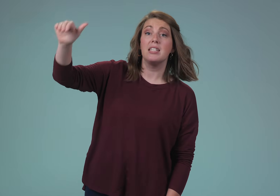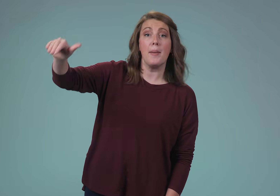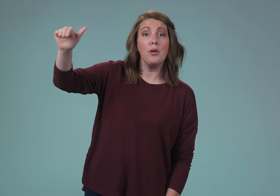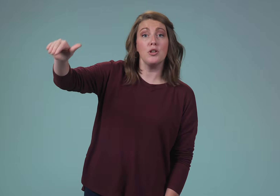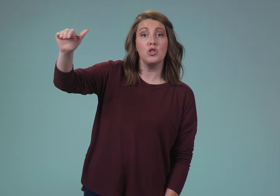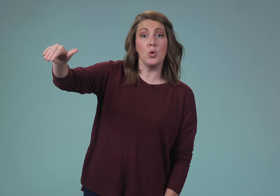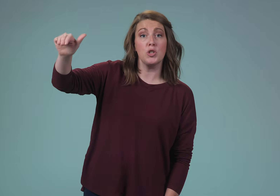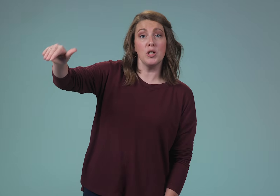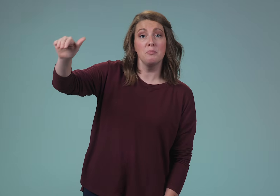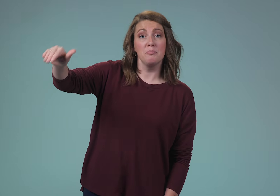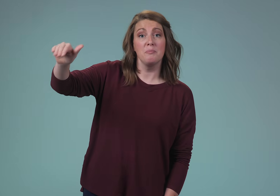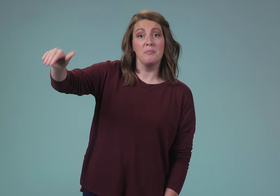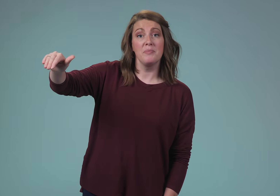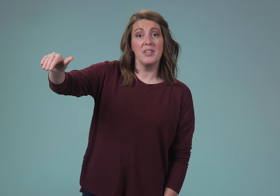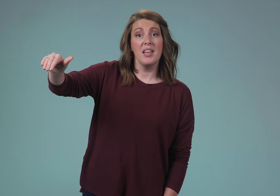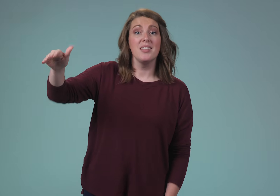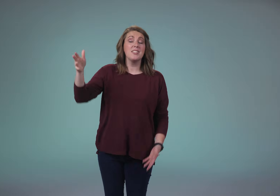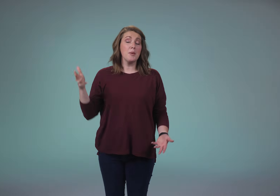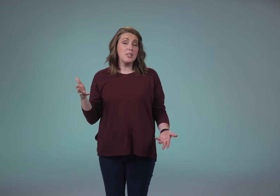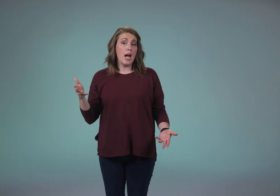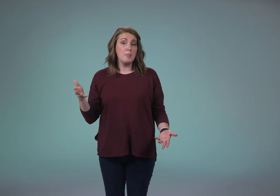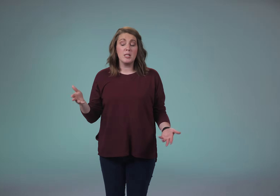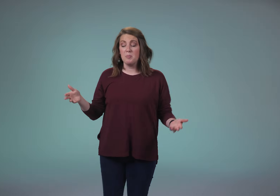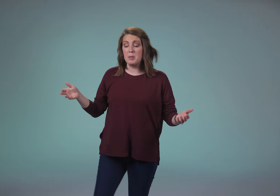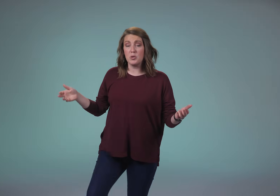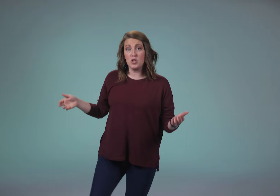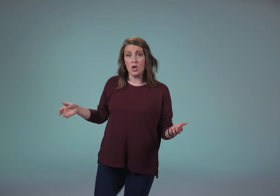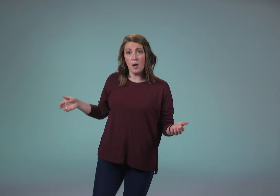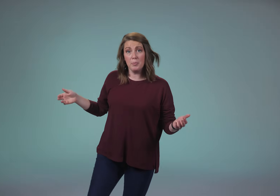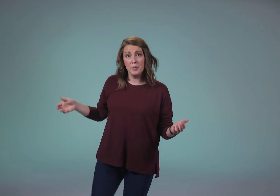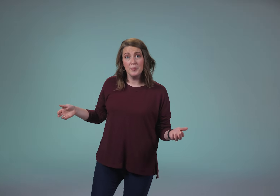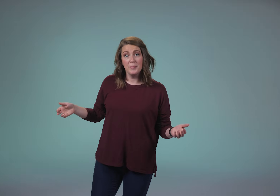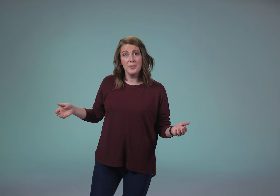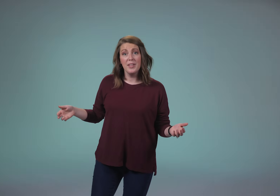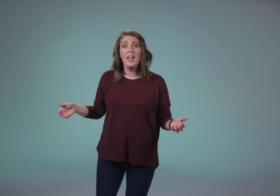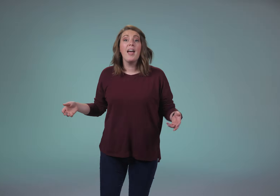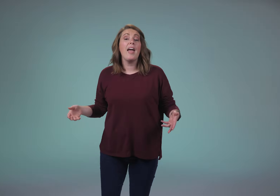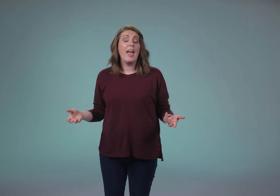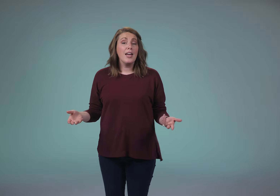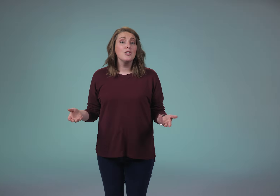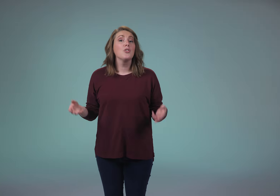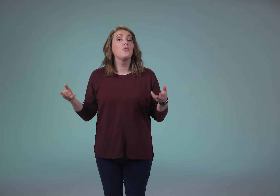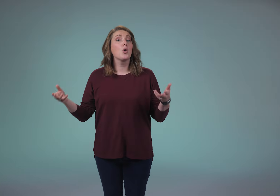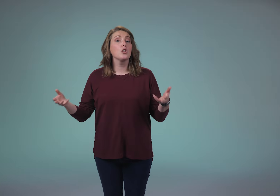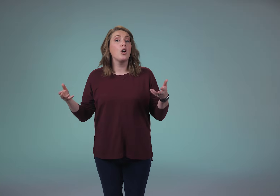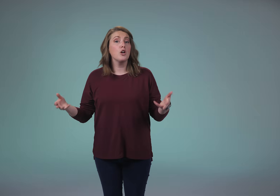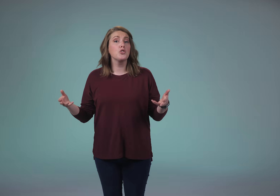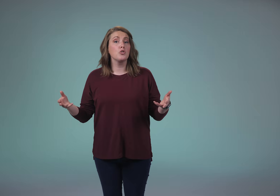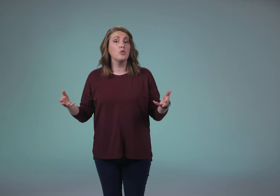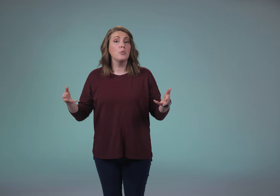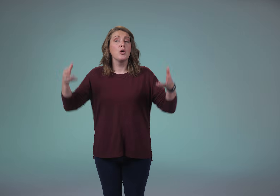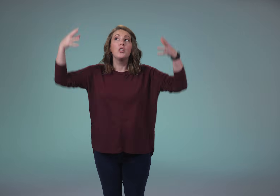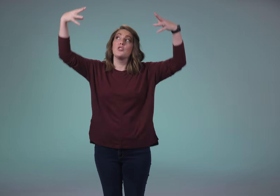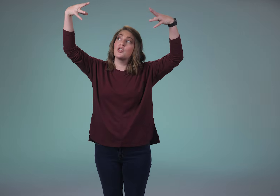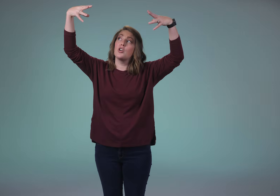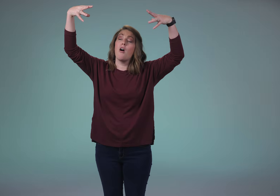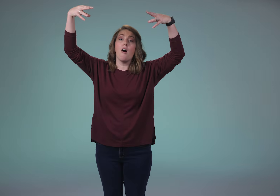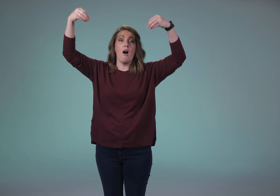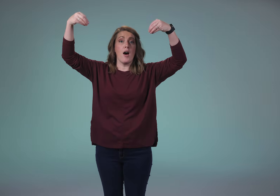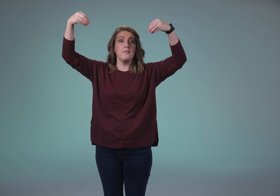tap on their shoulder, sometimes people stomp, and for a large group, you'll turn off